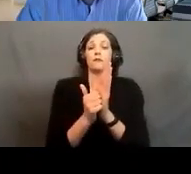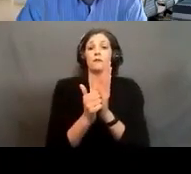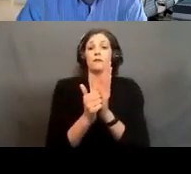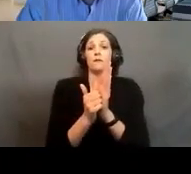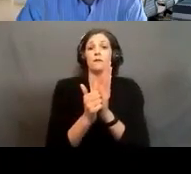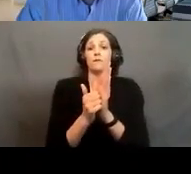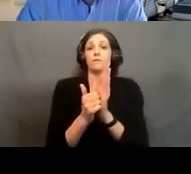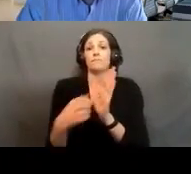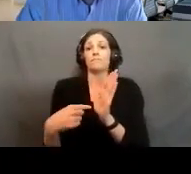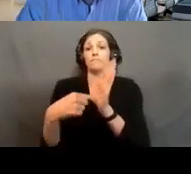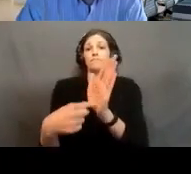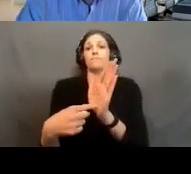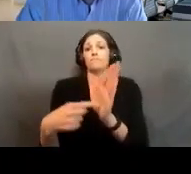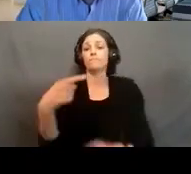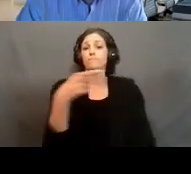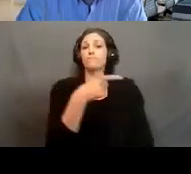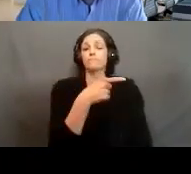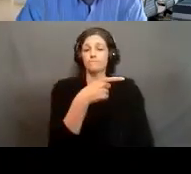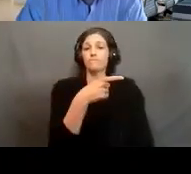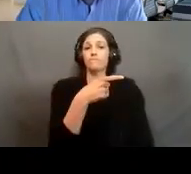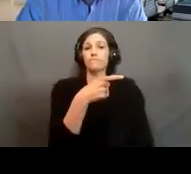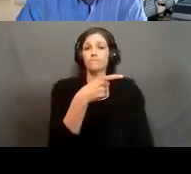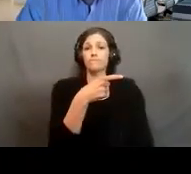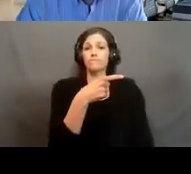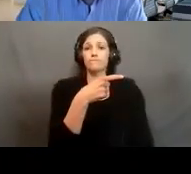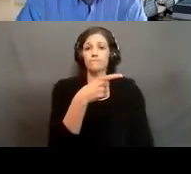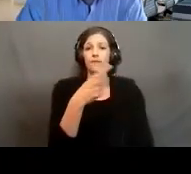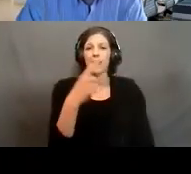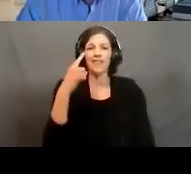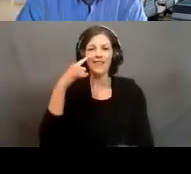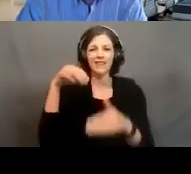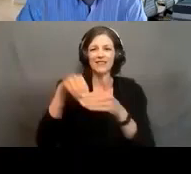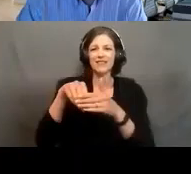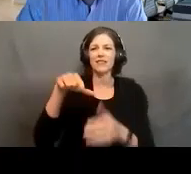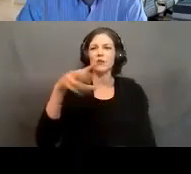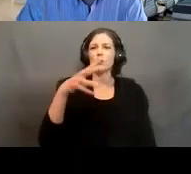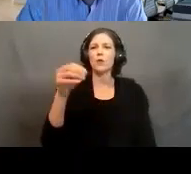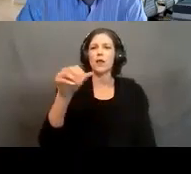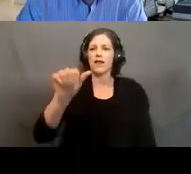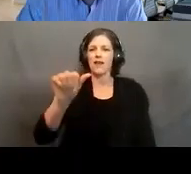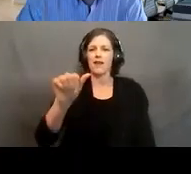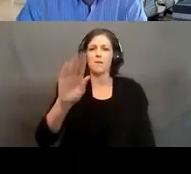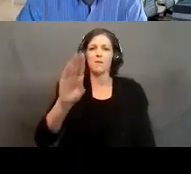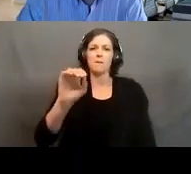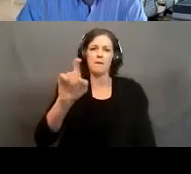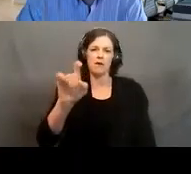12:12:06 and I think it's in the Q&A box, essentially captures